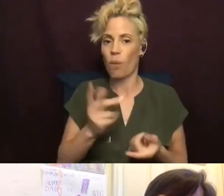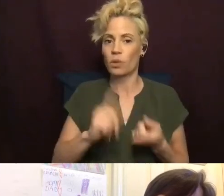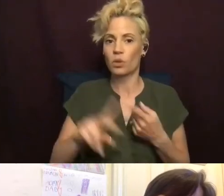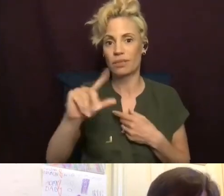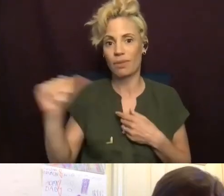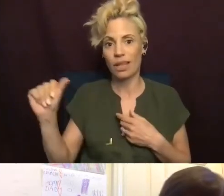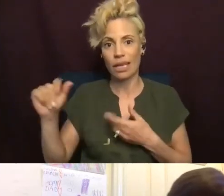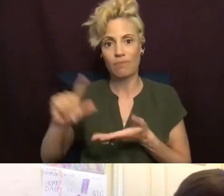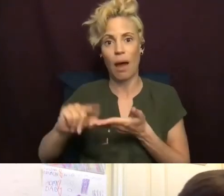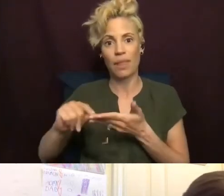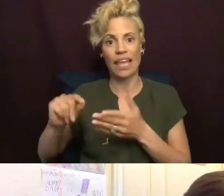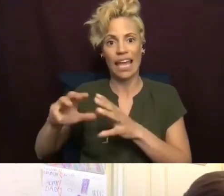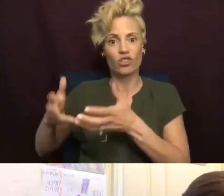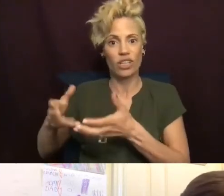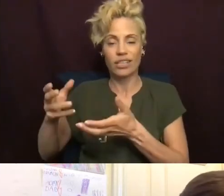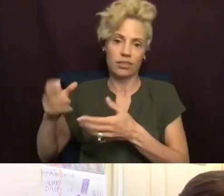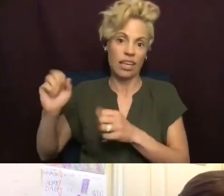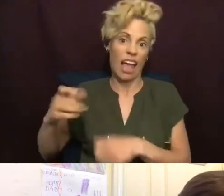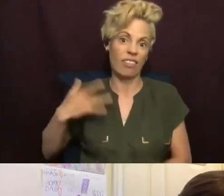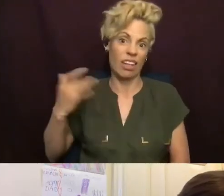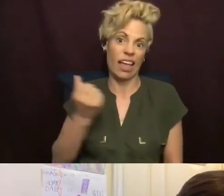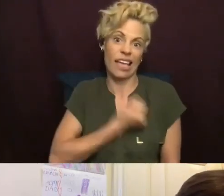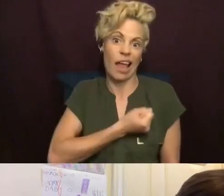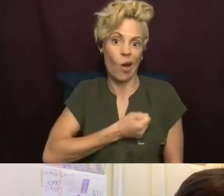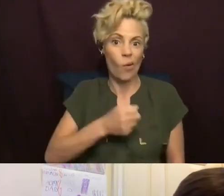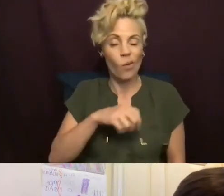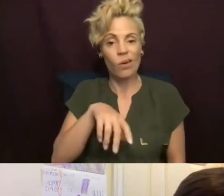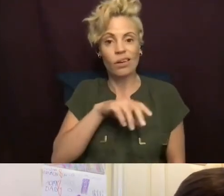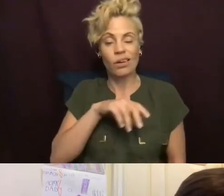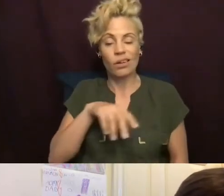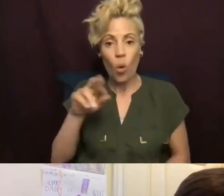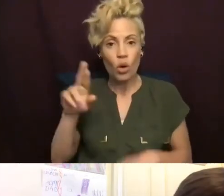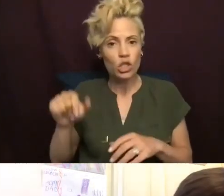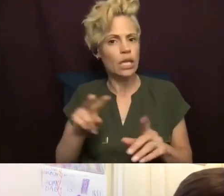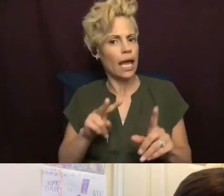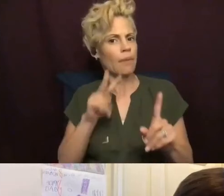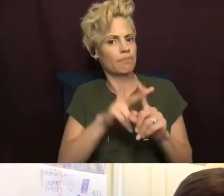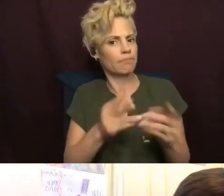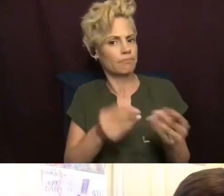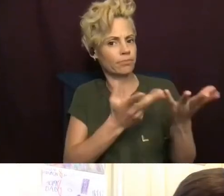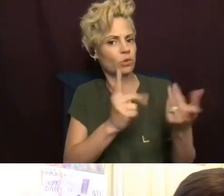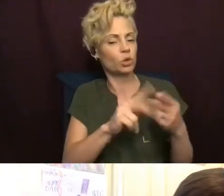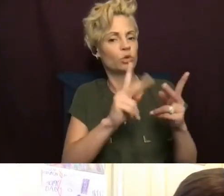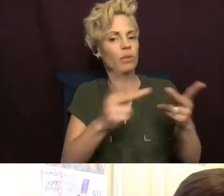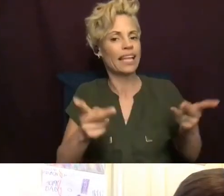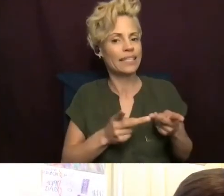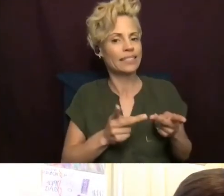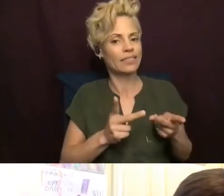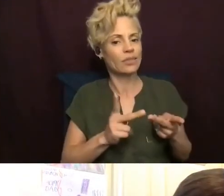or should they try to get them into places that have a wider mission?" So, if you wanted to go through that question first.